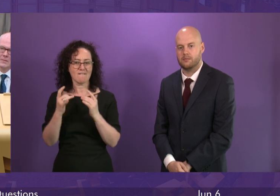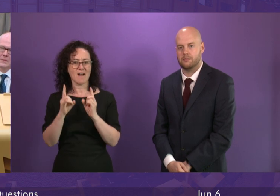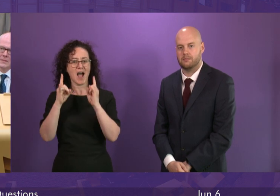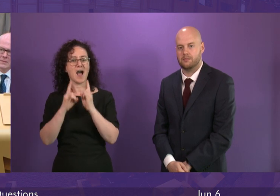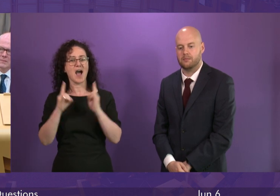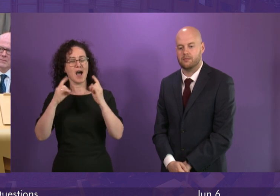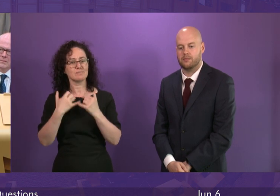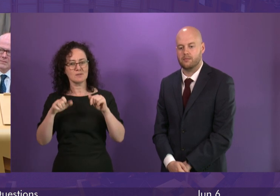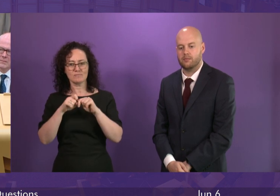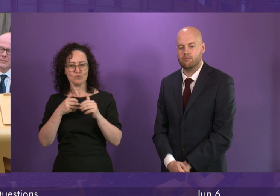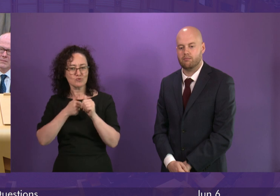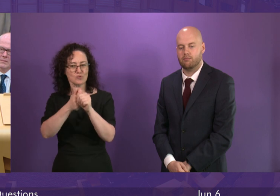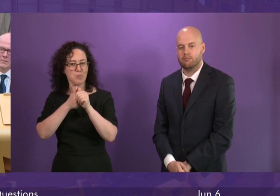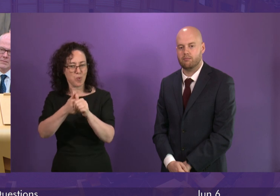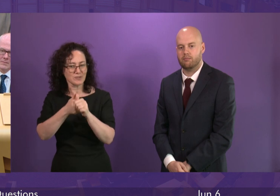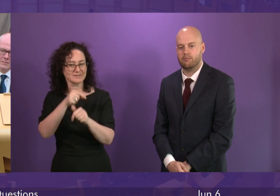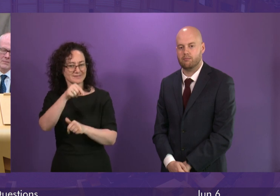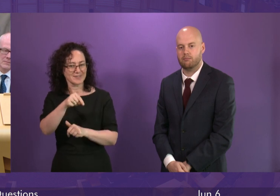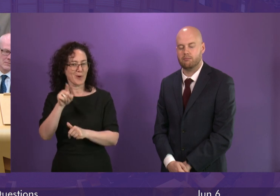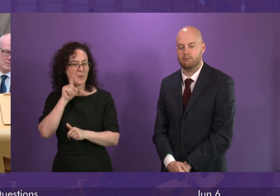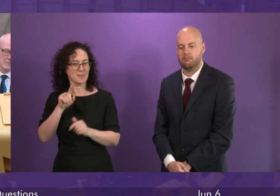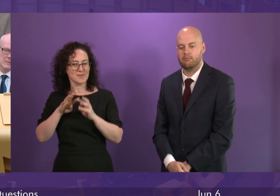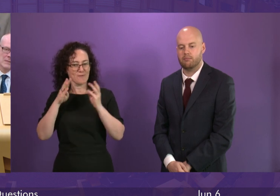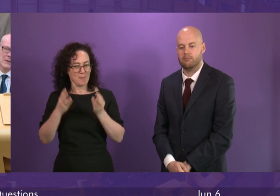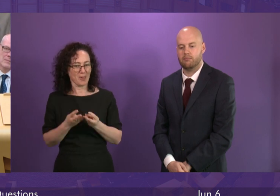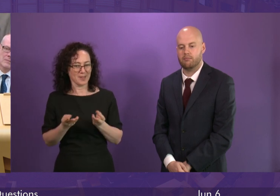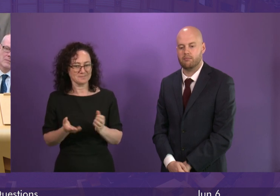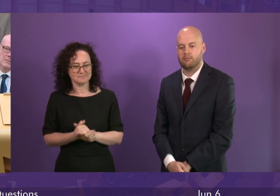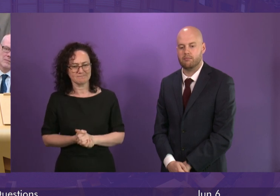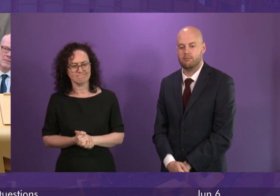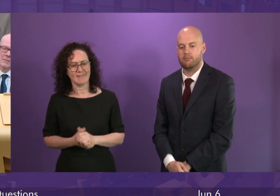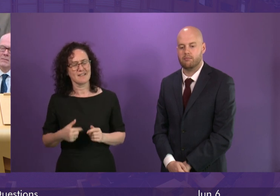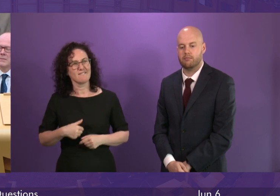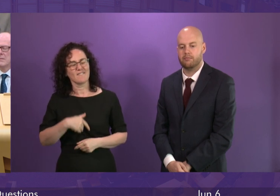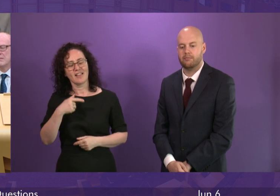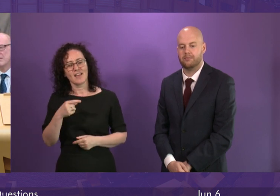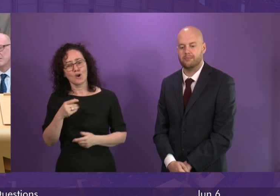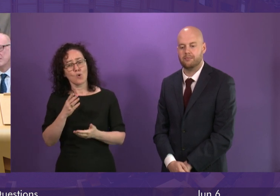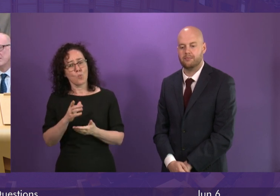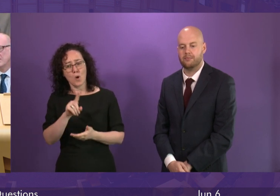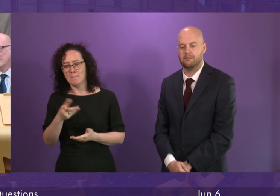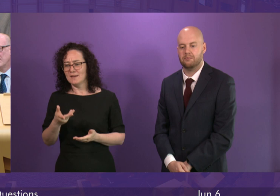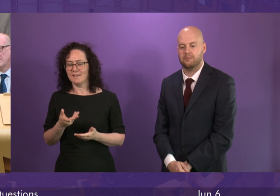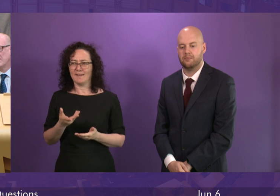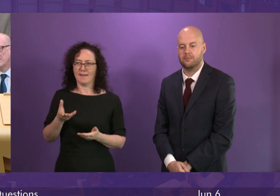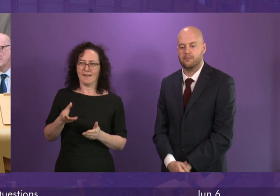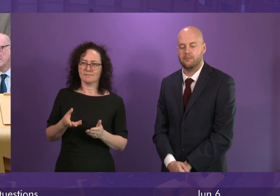enthusiasm and support for the women’s game. The stories that we have all heard about the